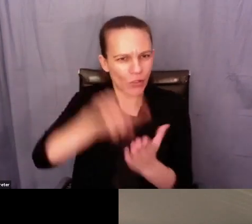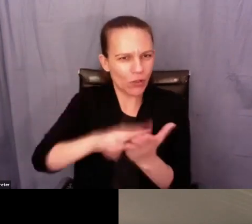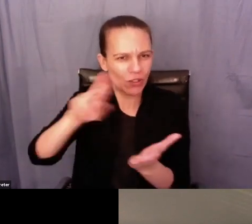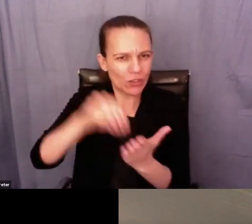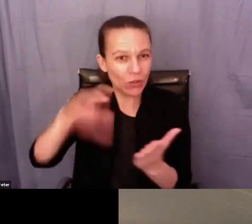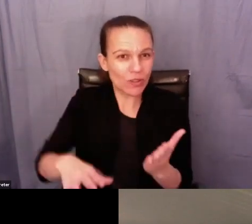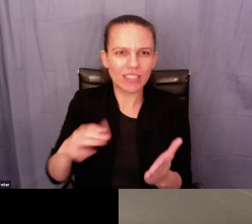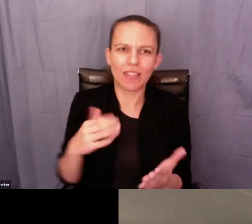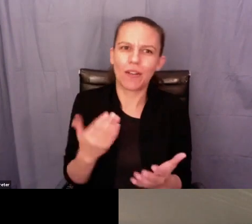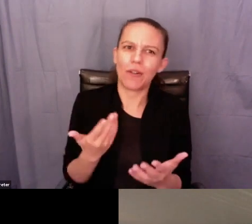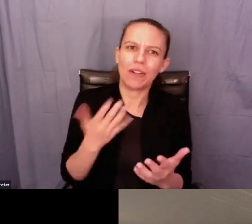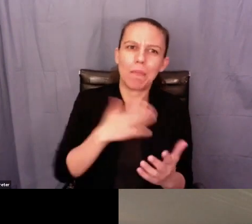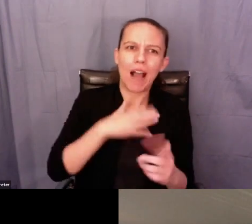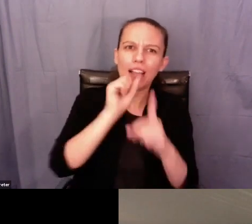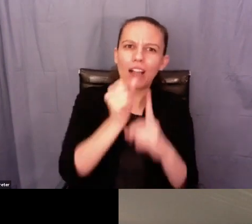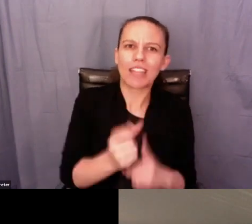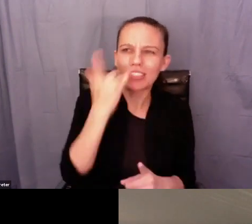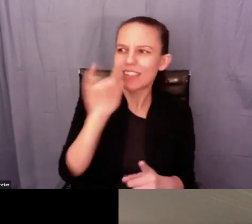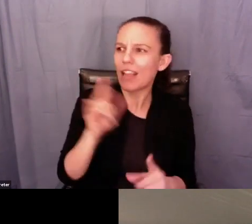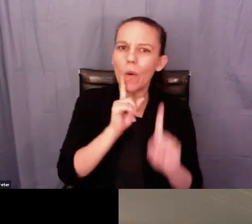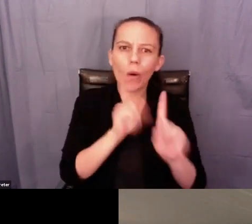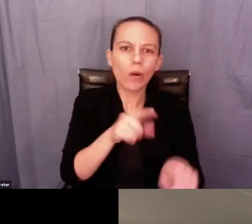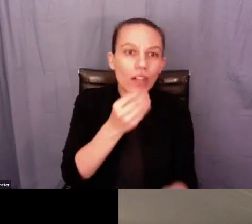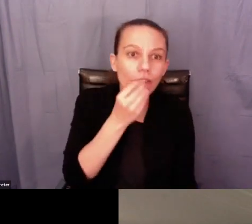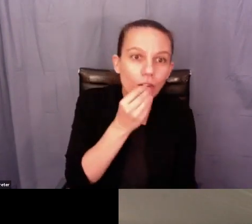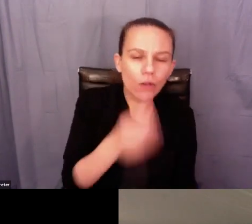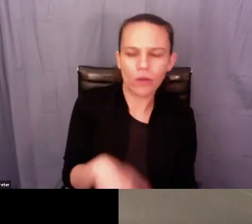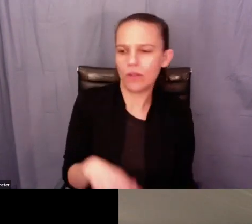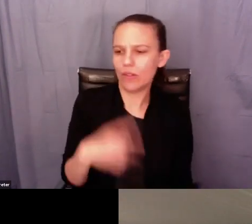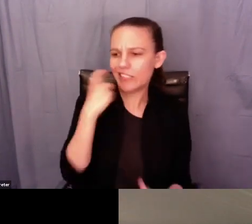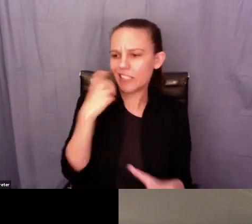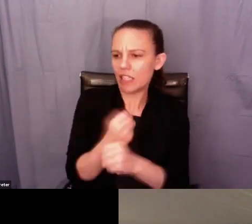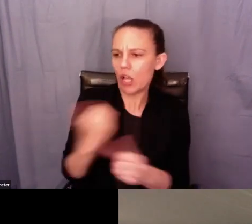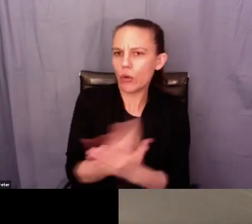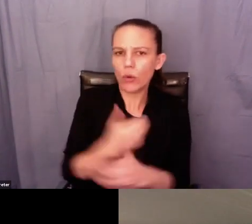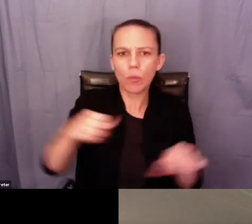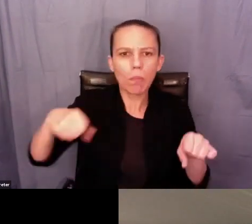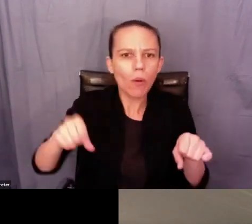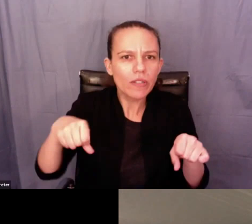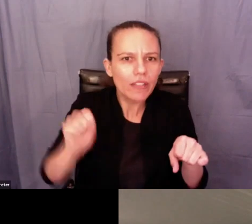ordering food and you know somebody got a new motorcycle you know someone got whatever